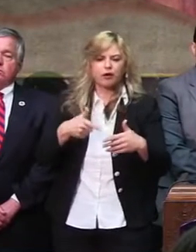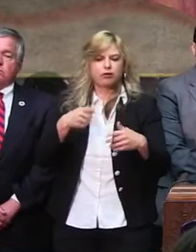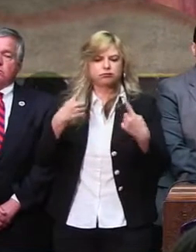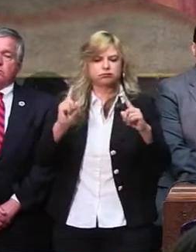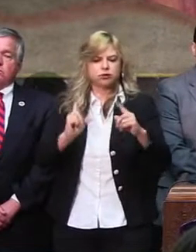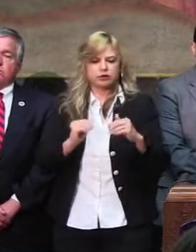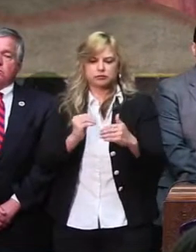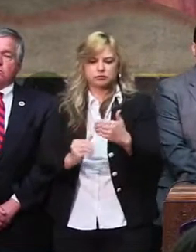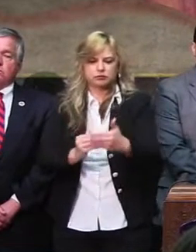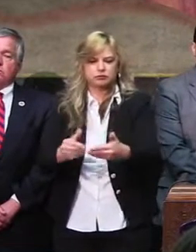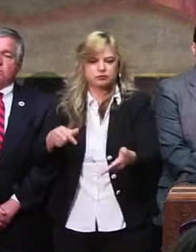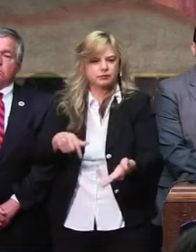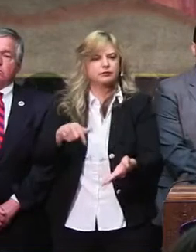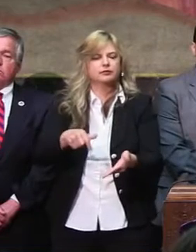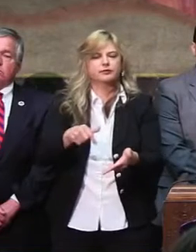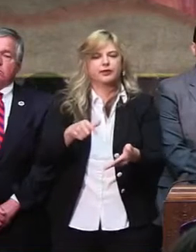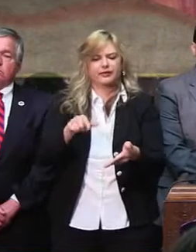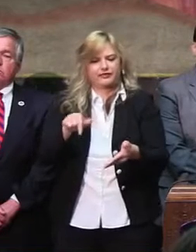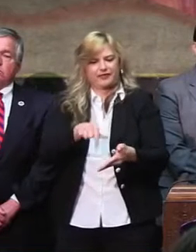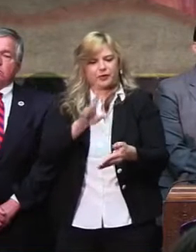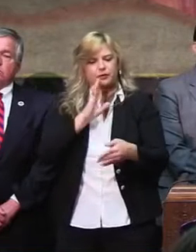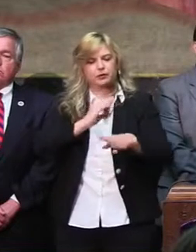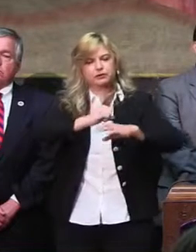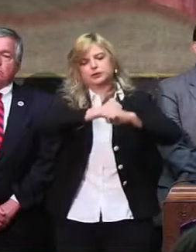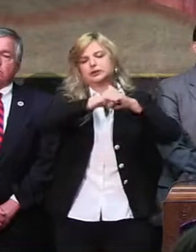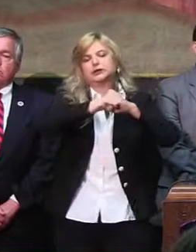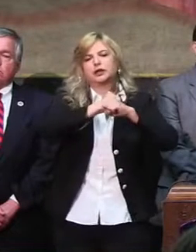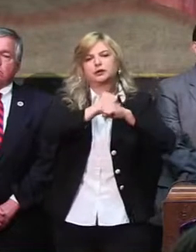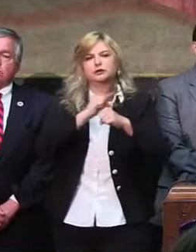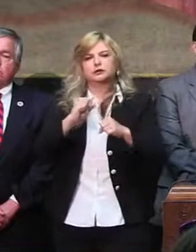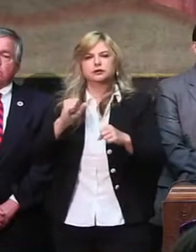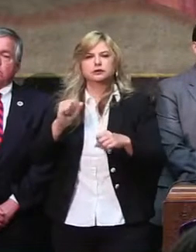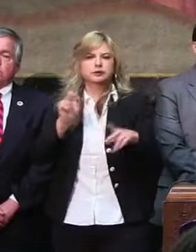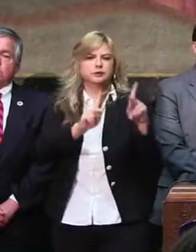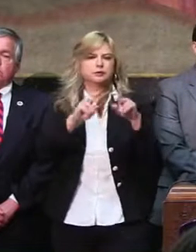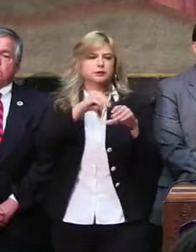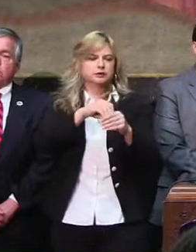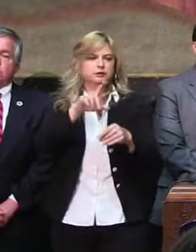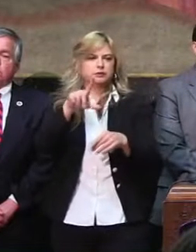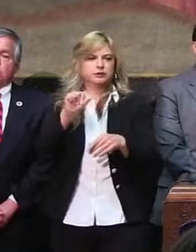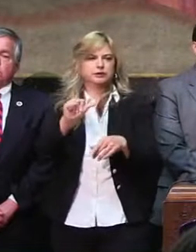safety of the citizens of Louisiana it's a balance and I believe that what we